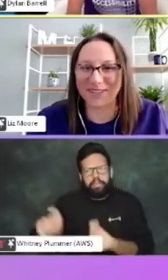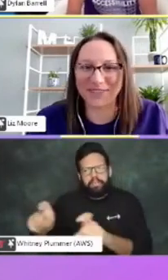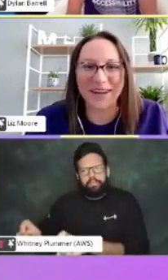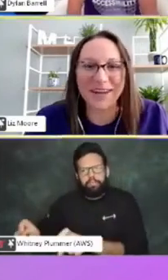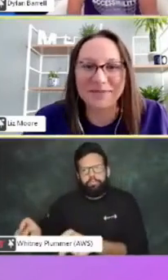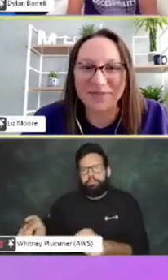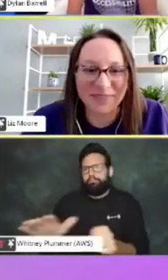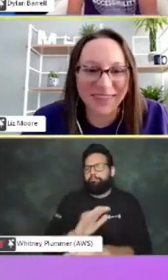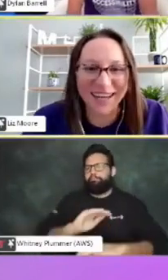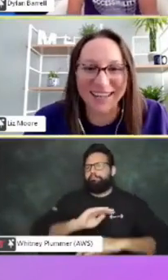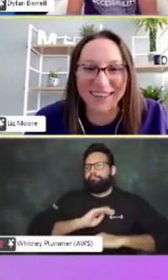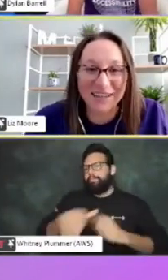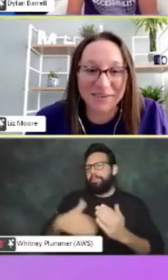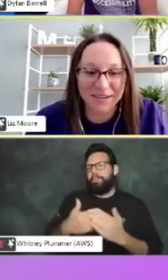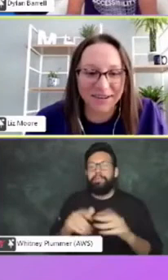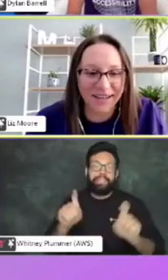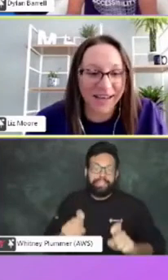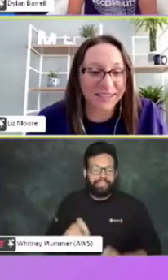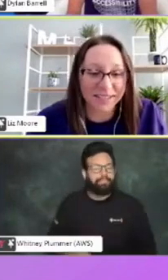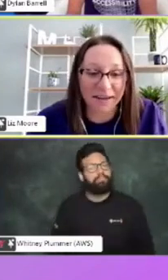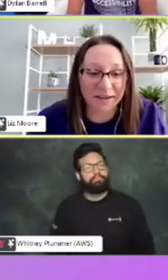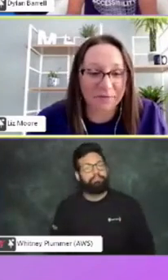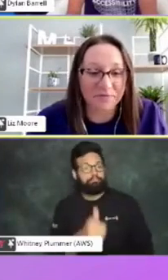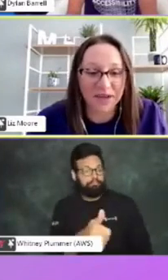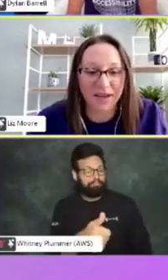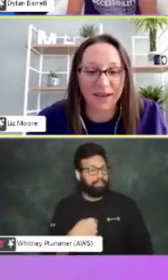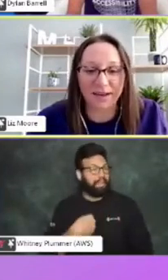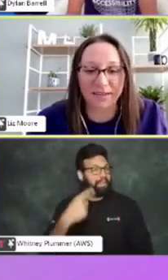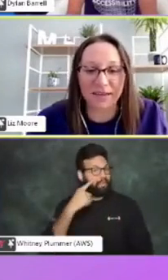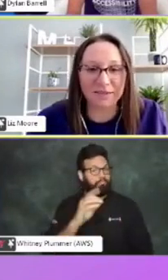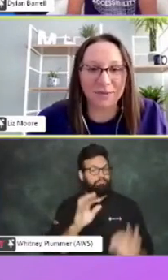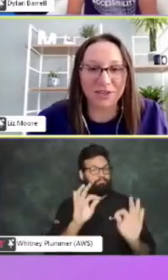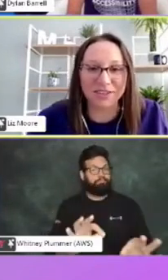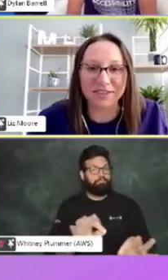All right. With that, I think we are at time. Thank you so much, Dylan,